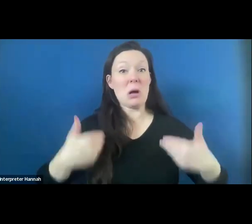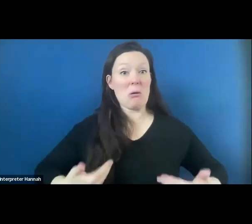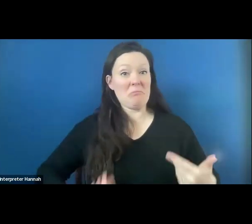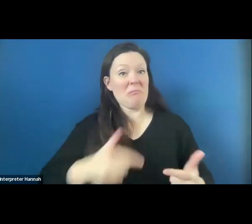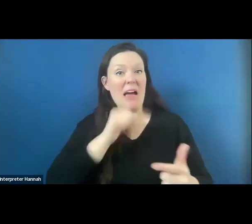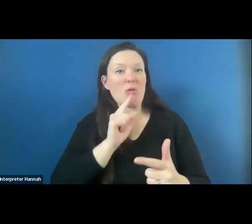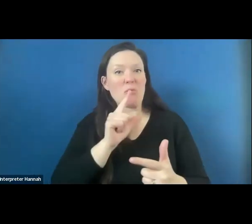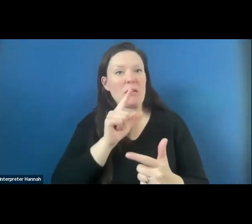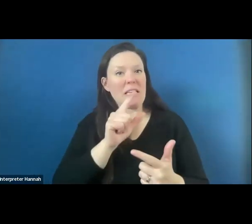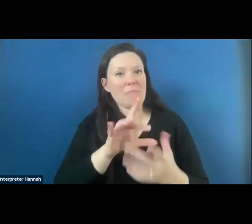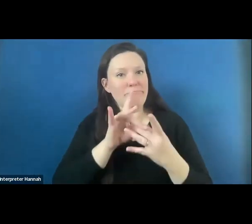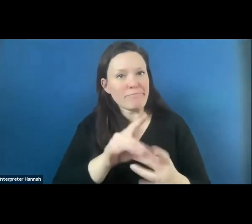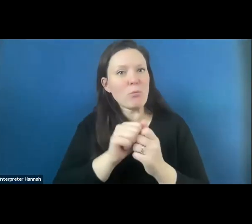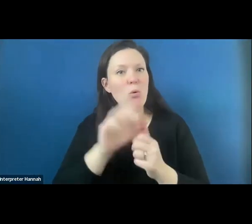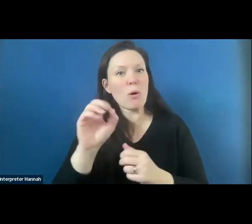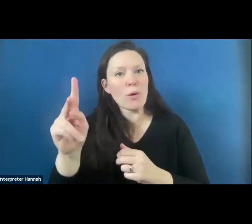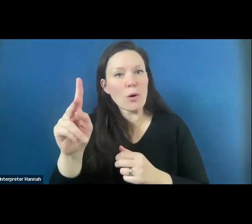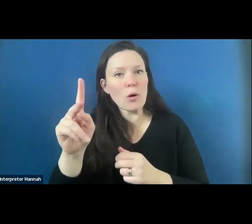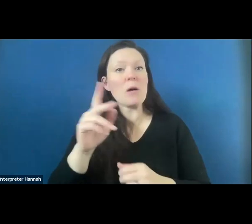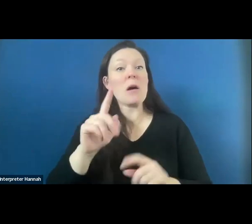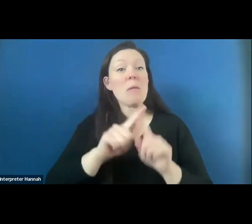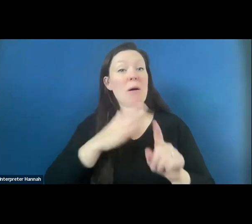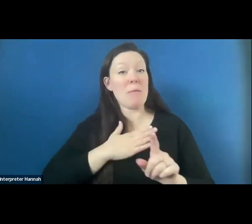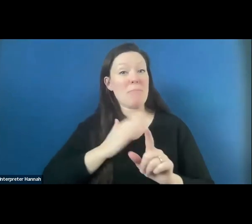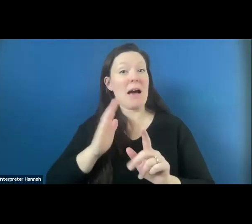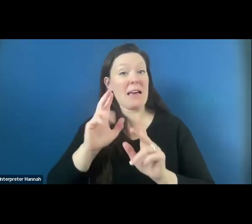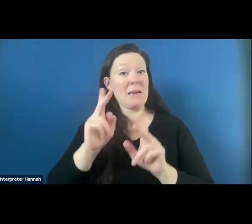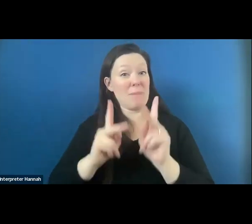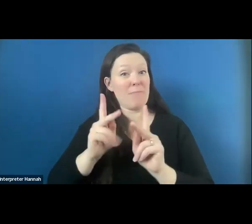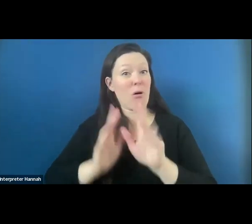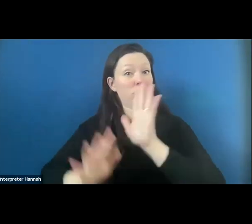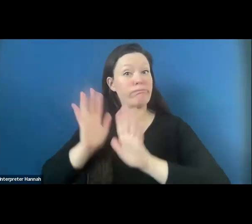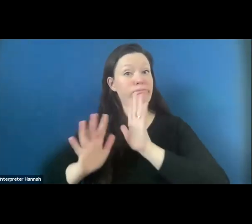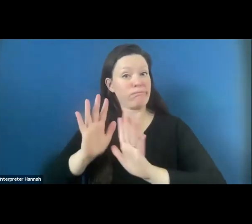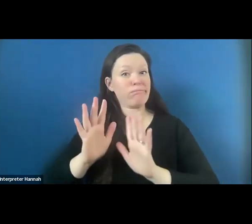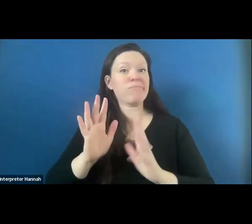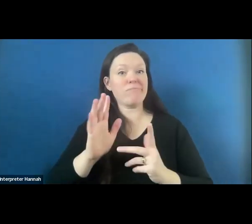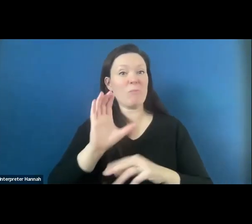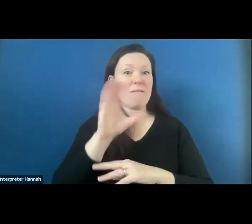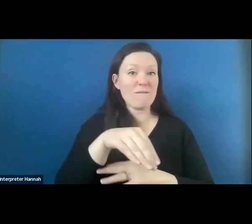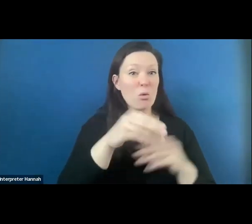but my ancestors were forcibly removed and relocated from their sacred homelands